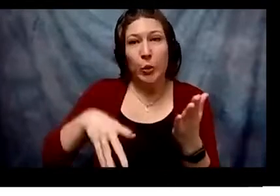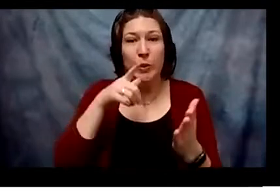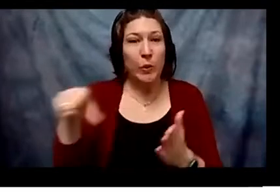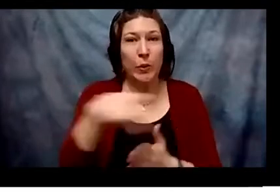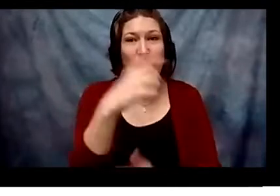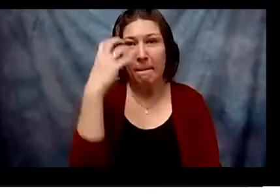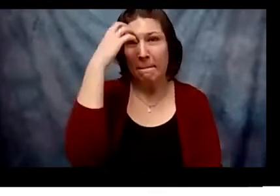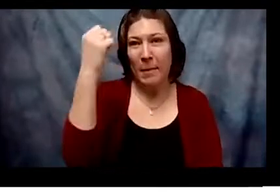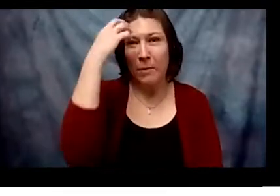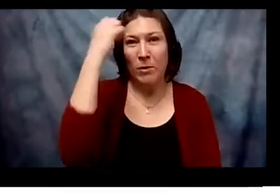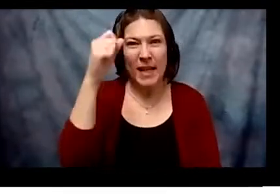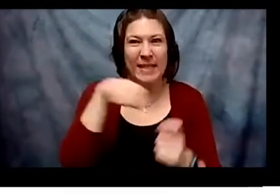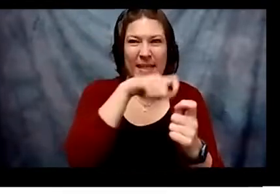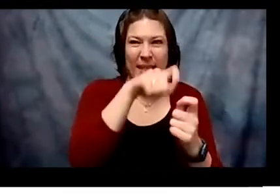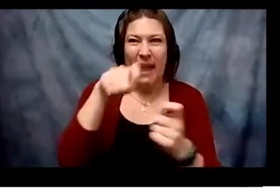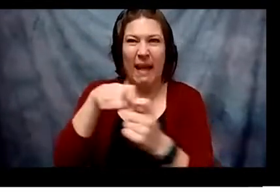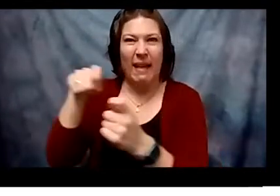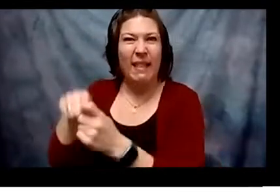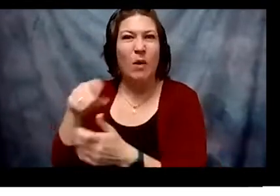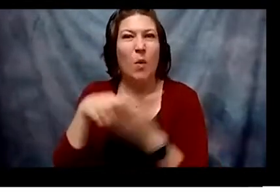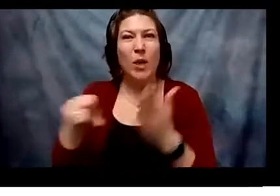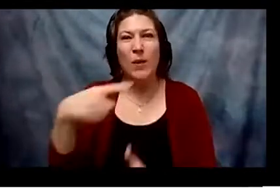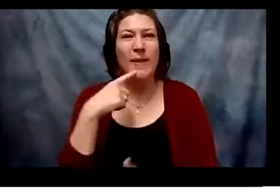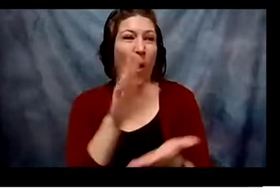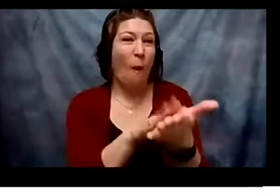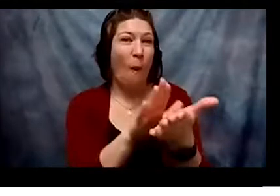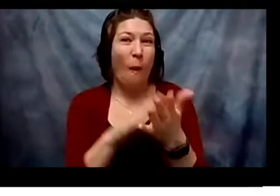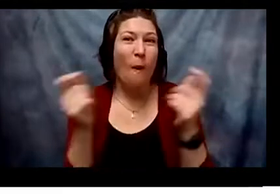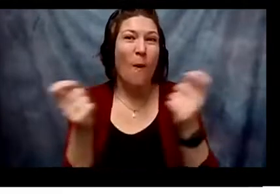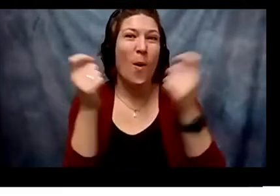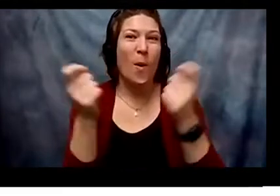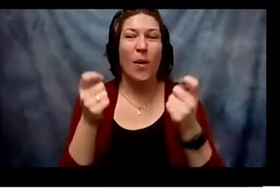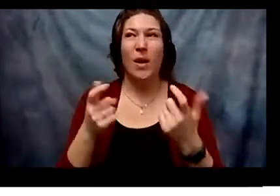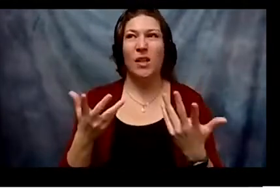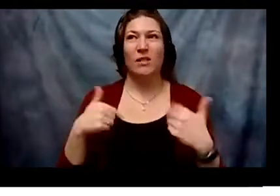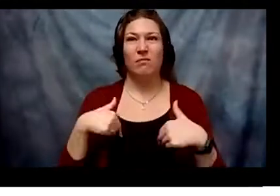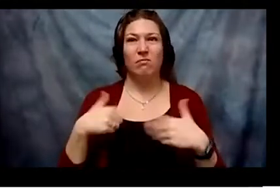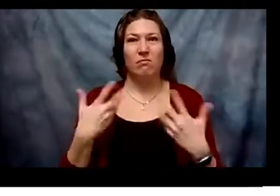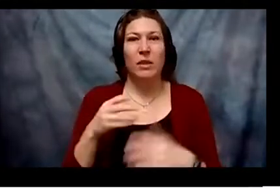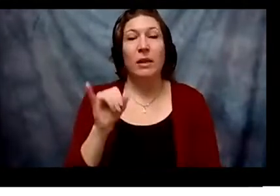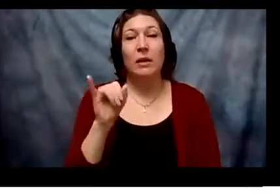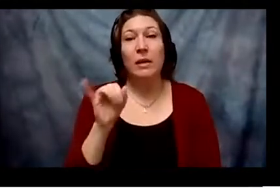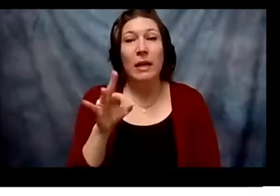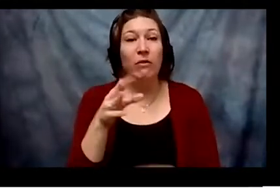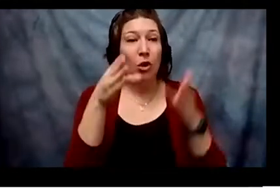exactly what you said. You reward people with a full scholarship,